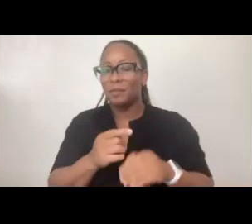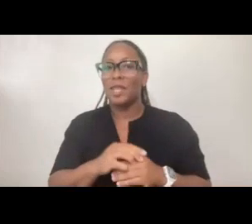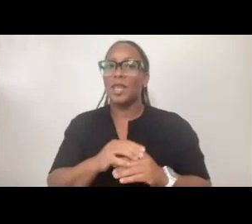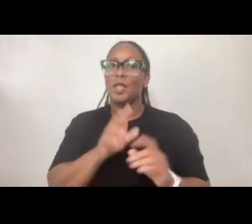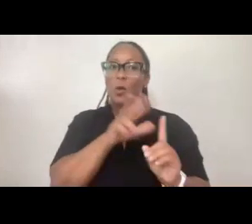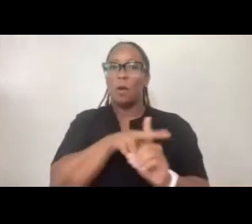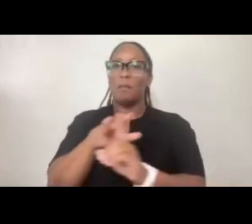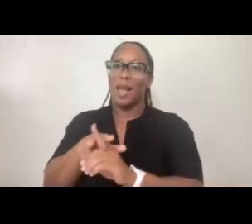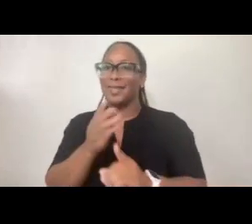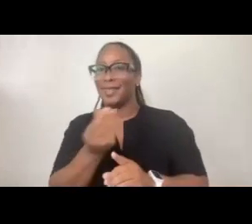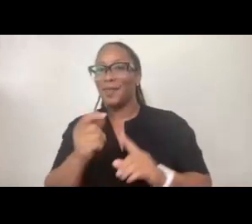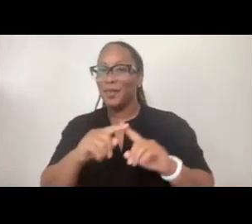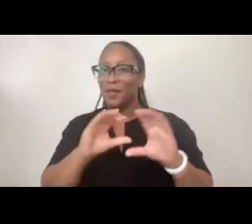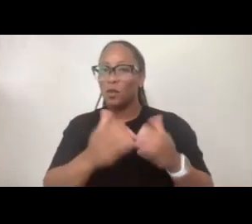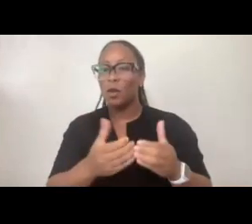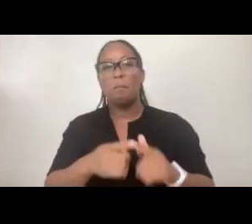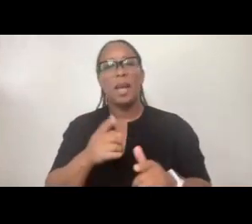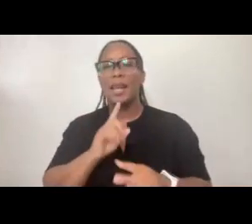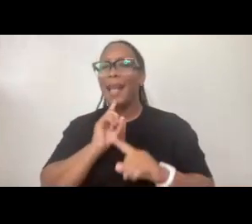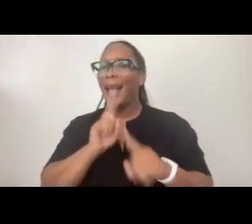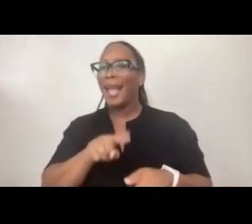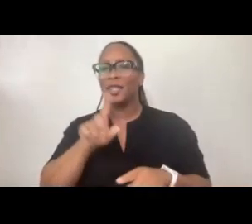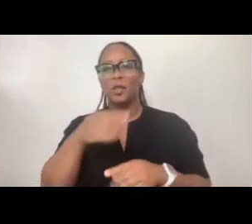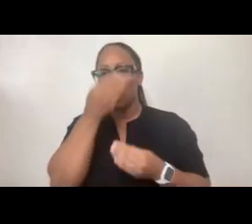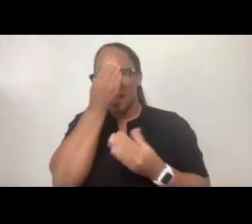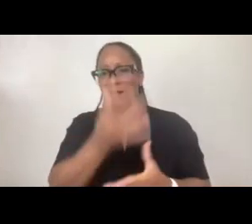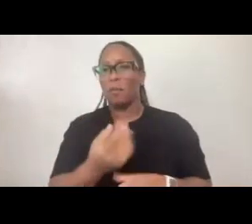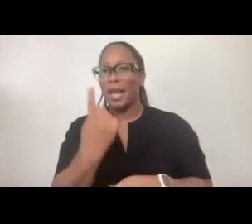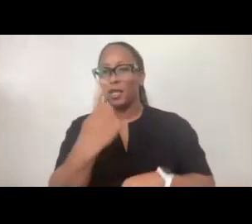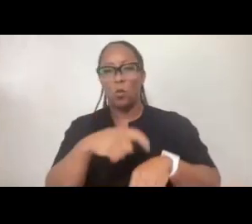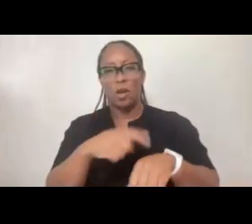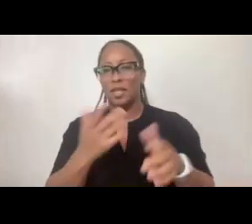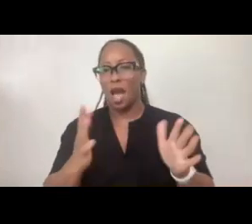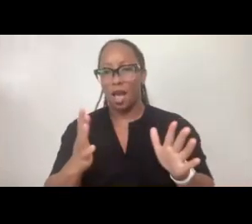And but you only have to answer the information one time.